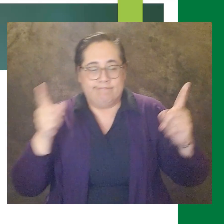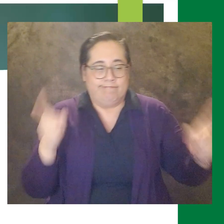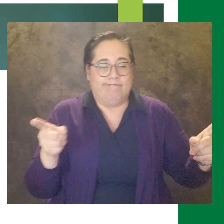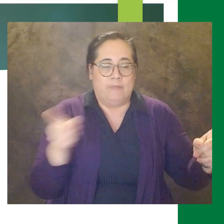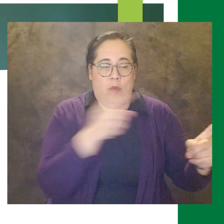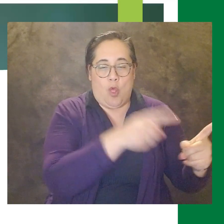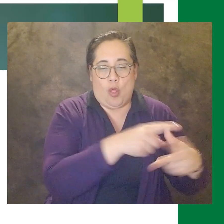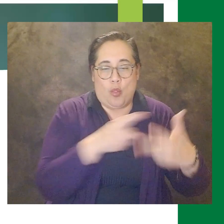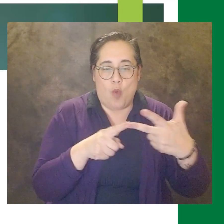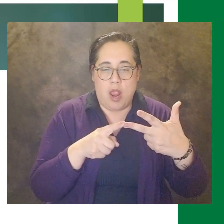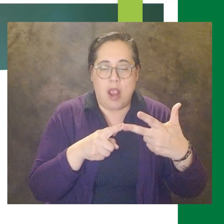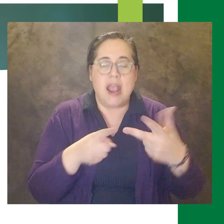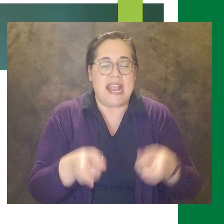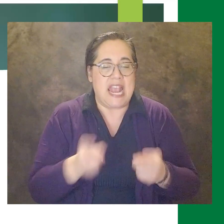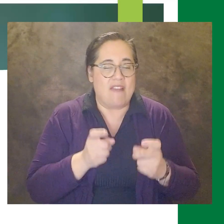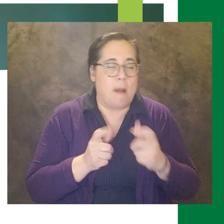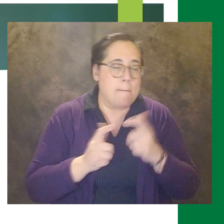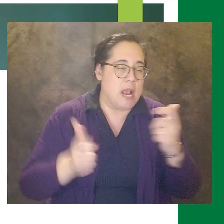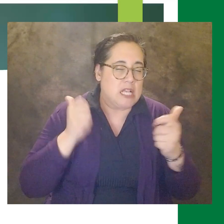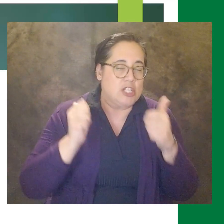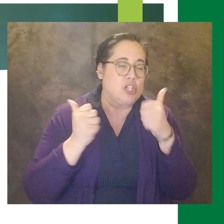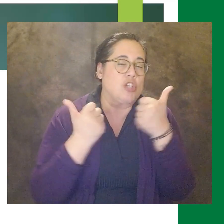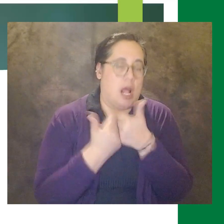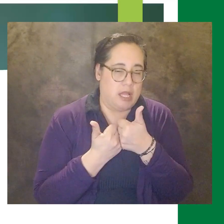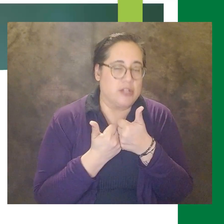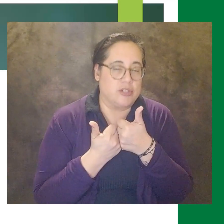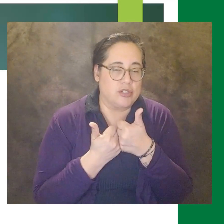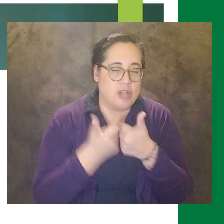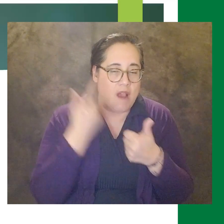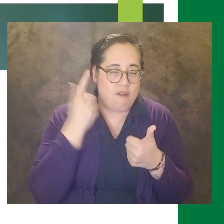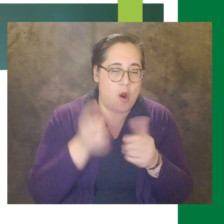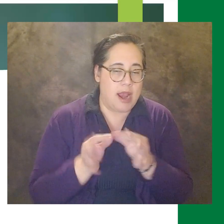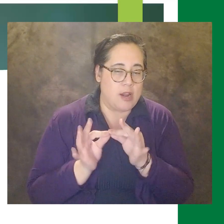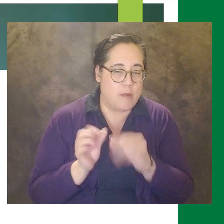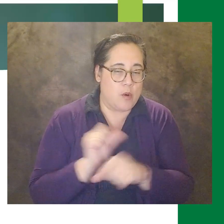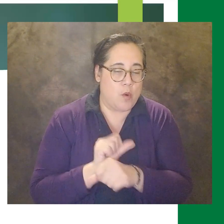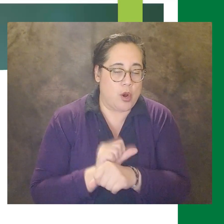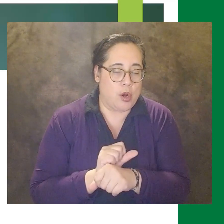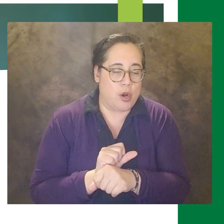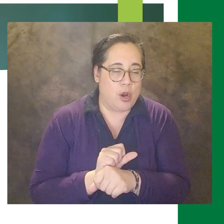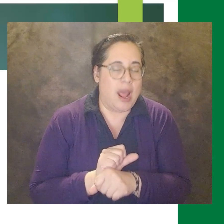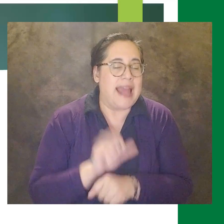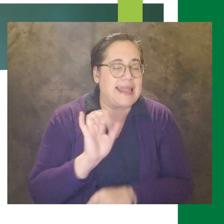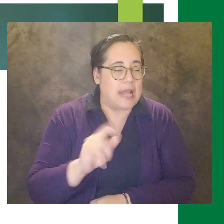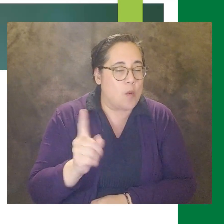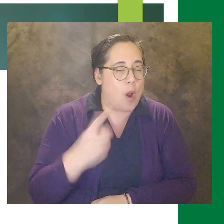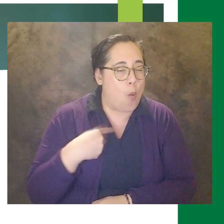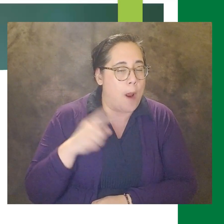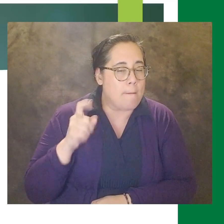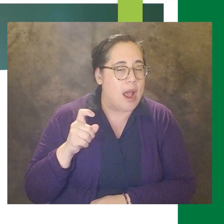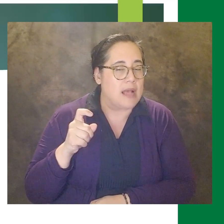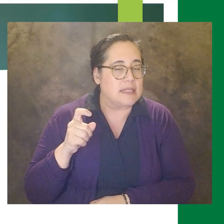biggest challenge in our interpreting work. This is where we need the majority of our analysis.